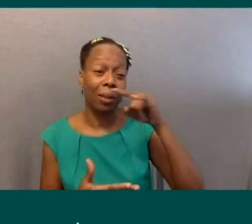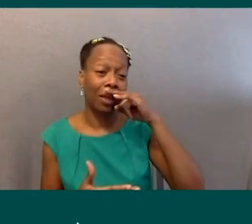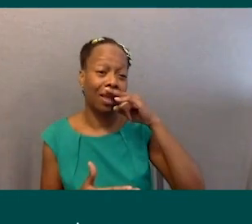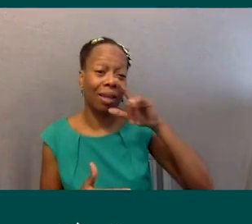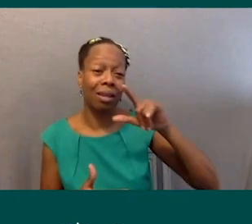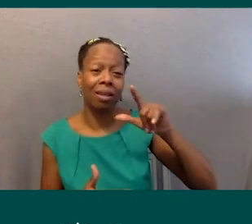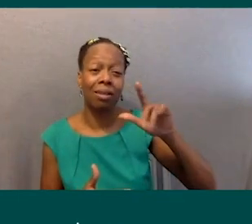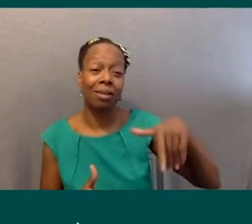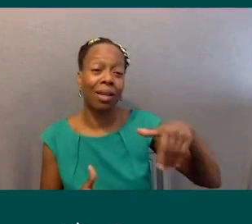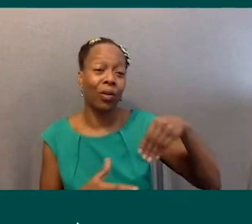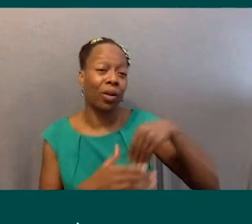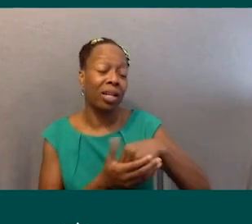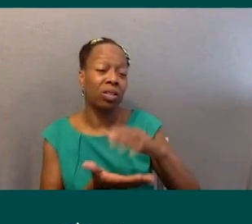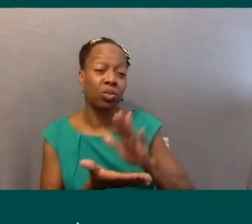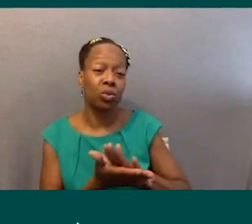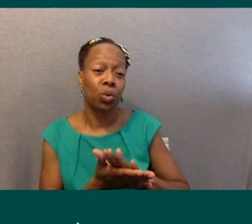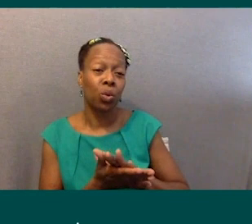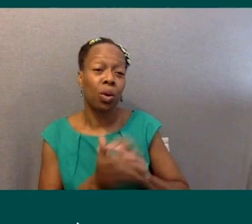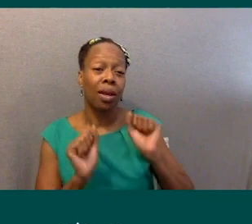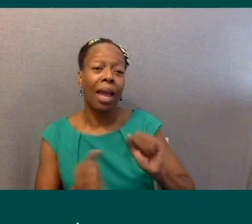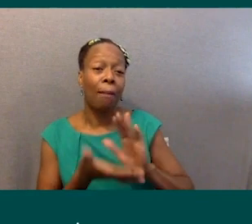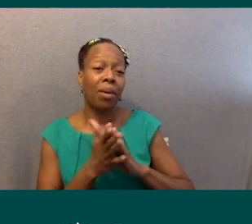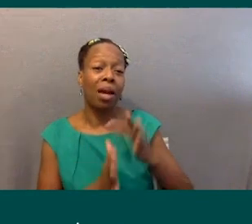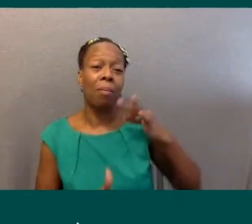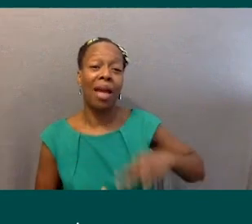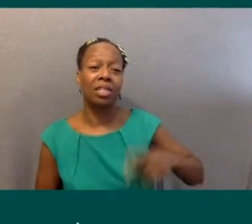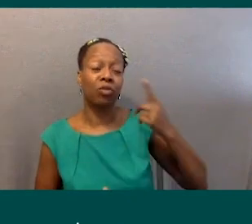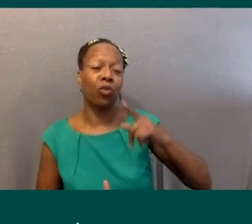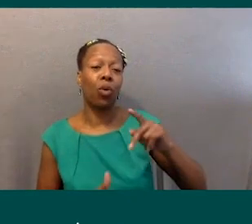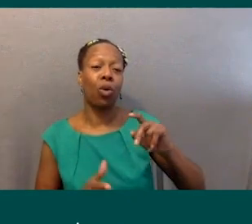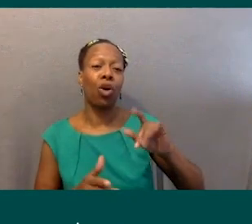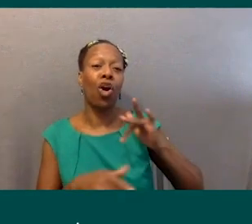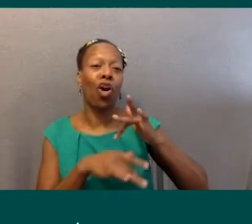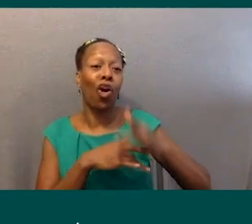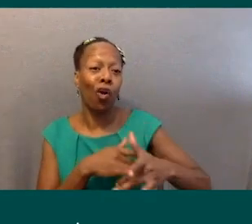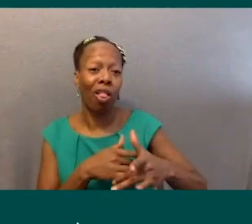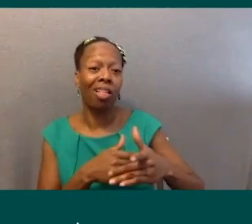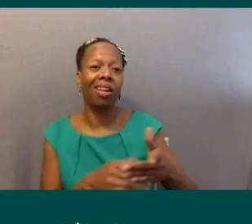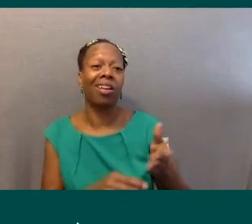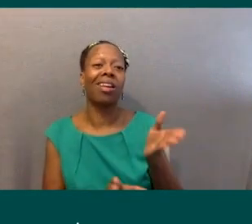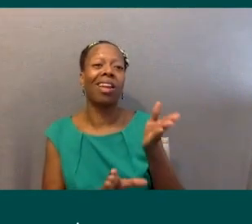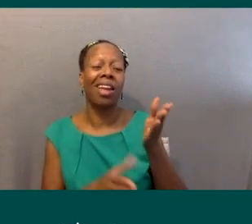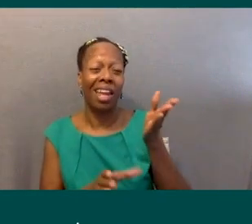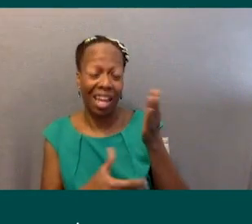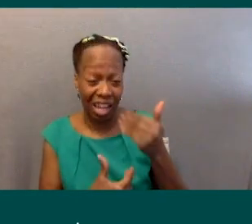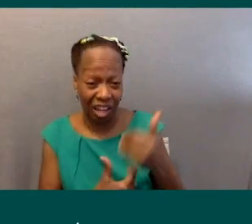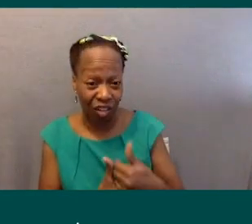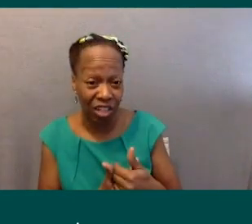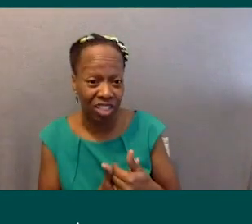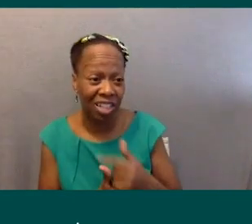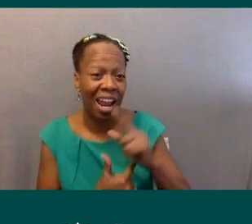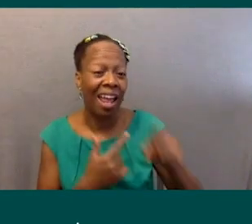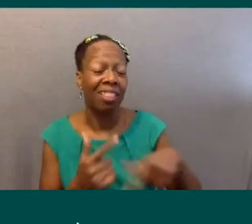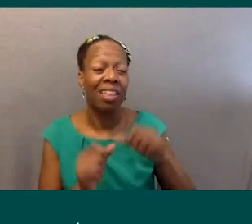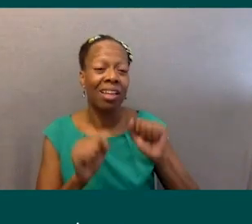they could be eligible for early intervention. Once you get the early intervention in place, then they can start being eligible